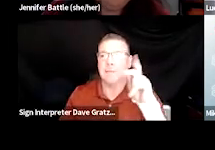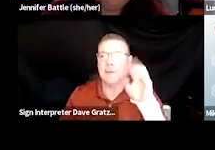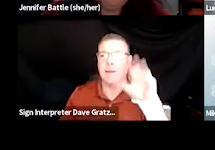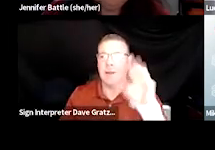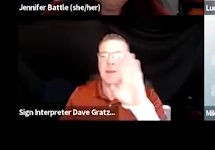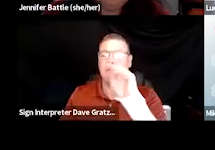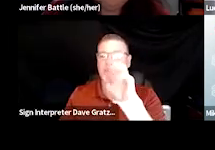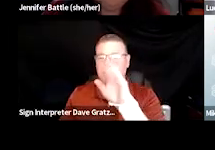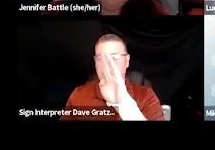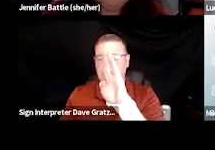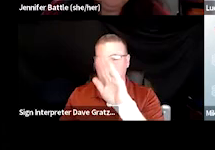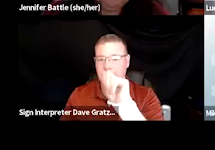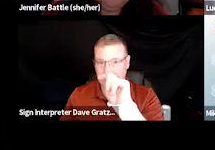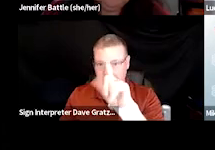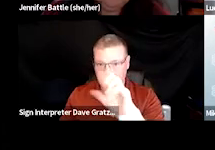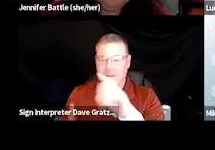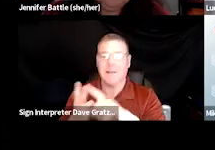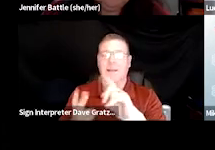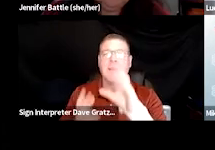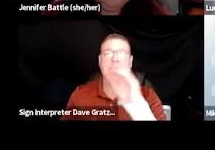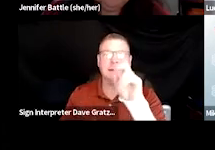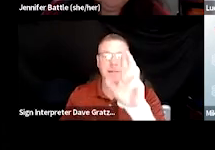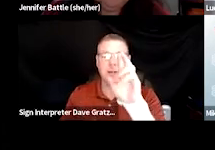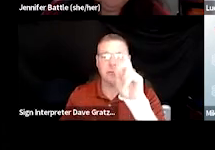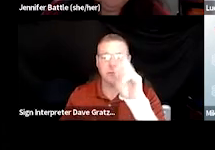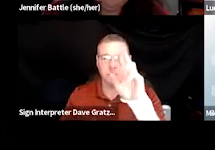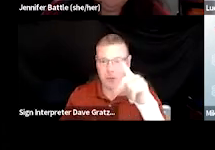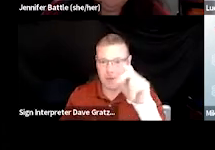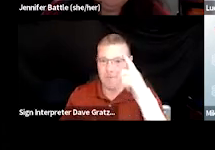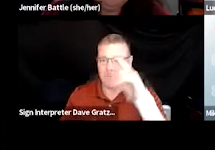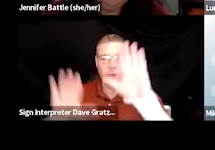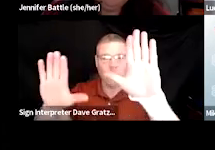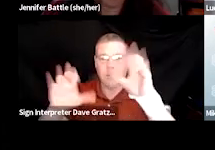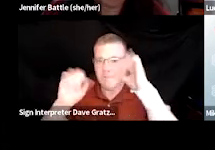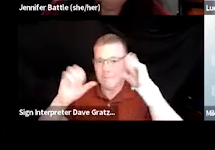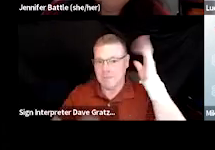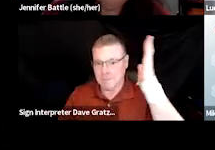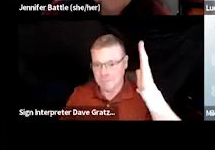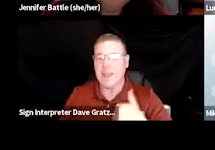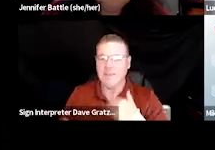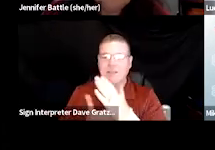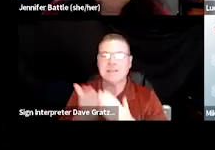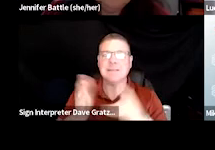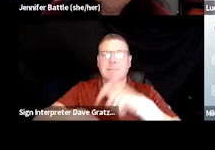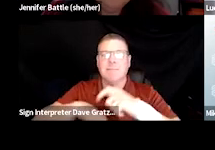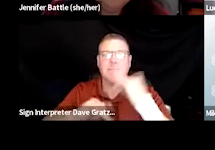and Dr. Draper for your amazing presentations. We have some time to address questions from the audience.